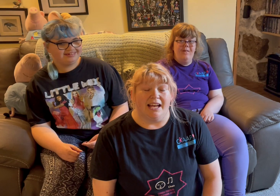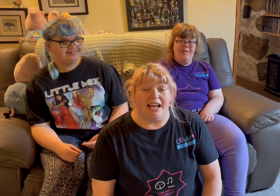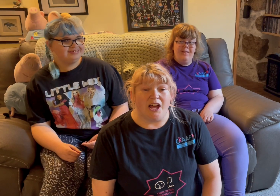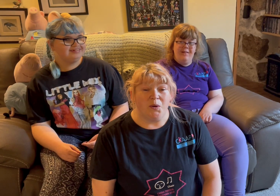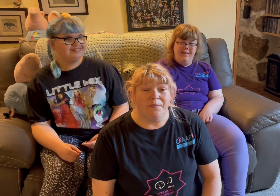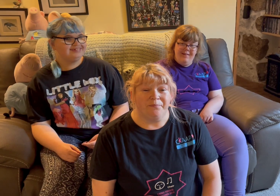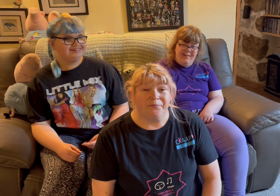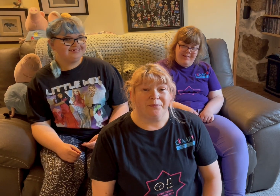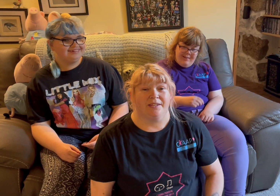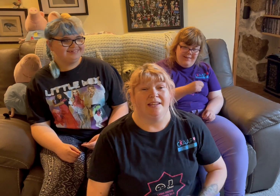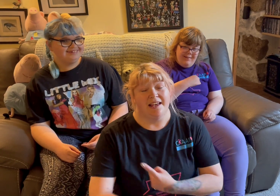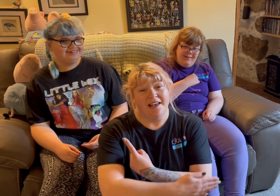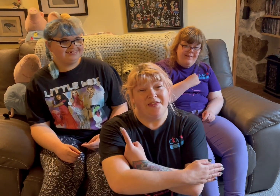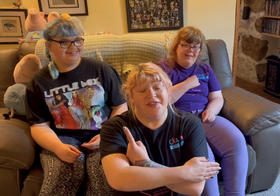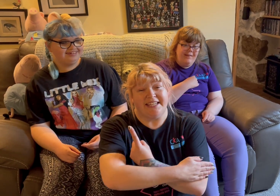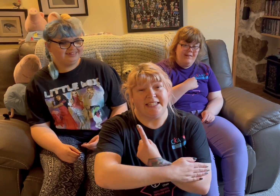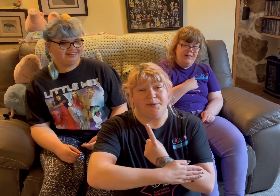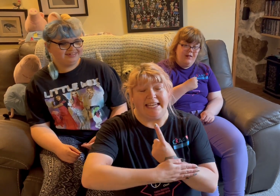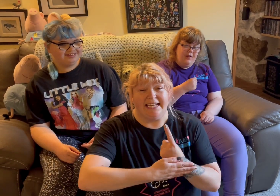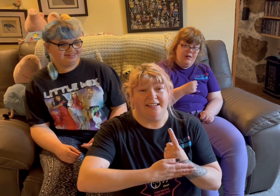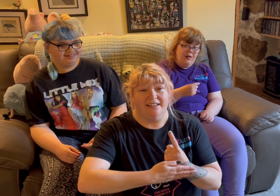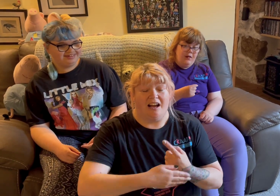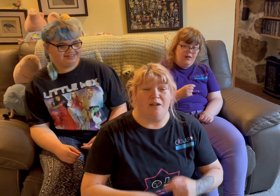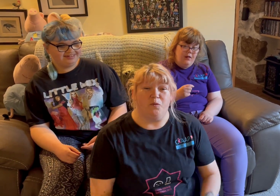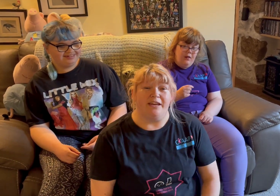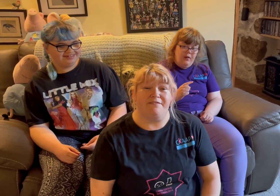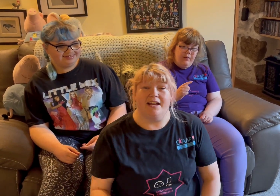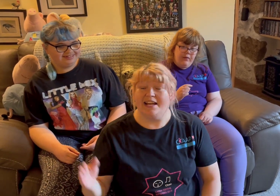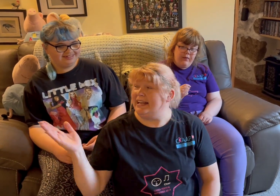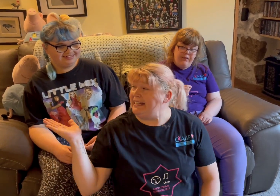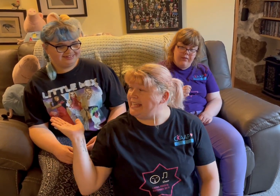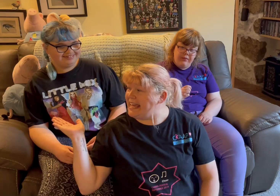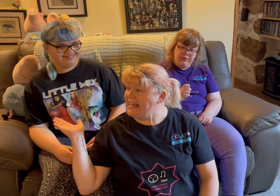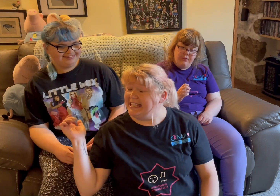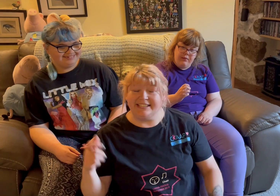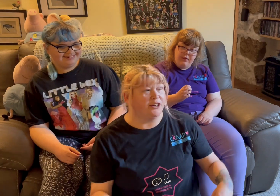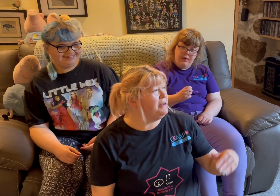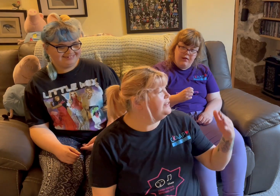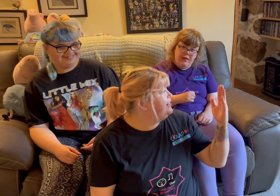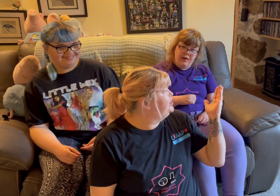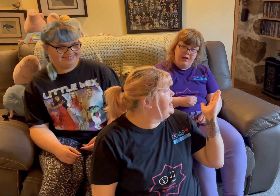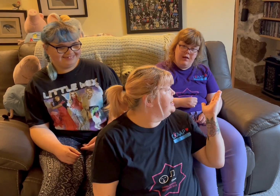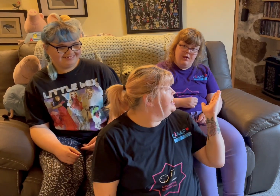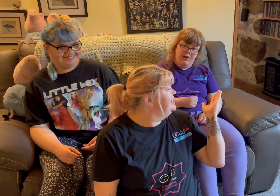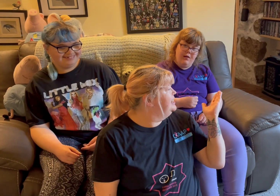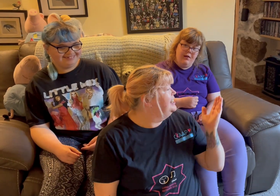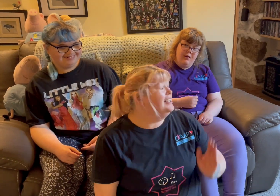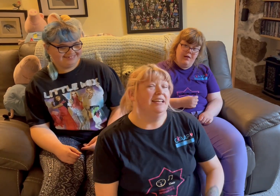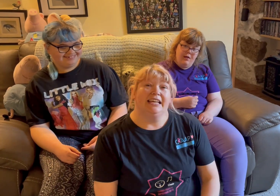Hello. This week I'm with Liddy and her best friend, Shannon.